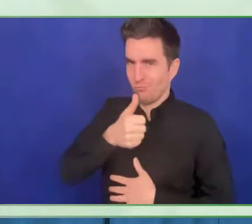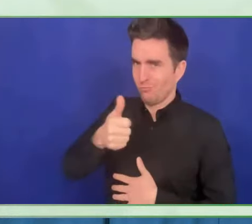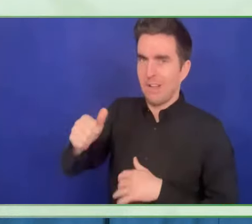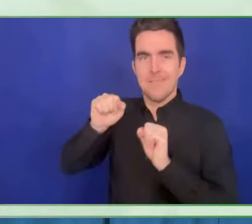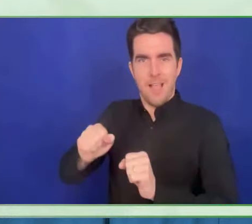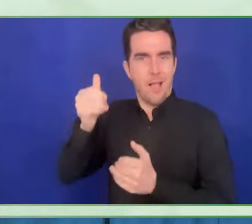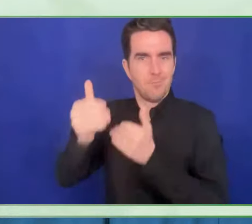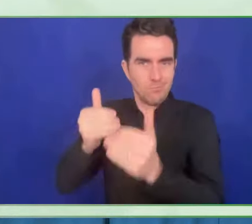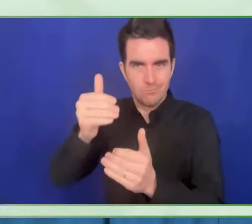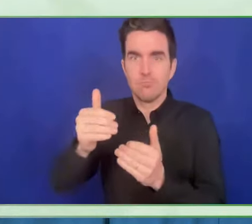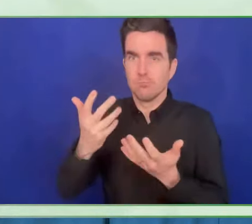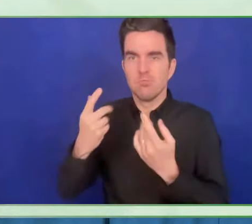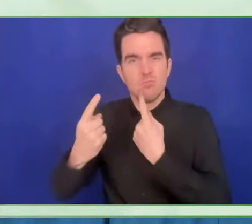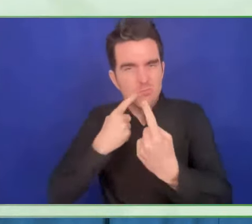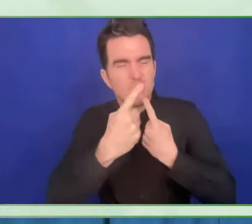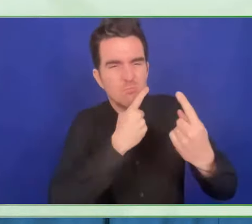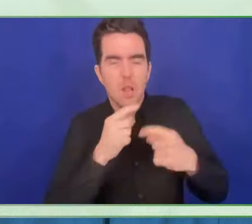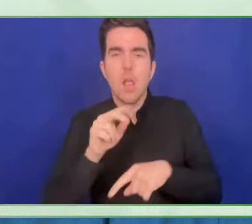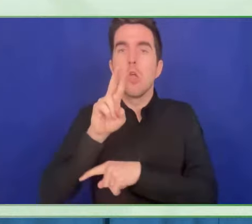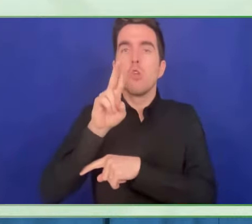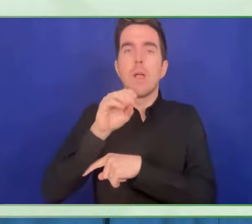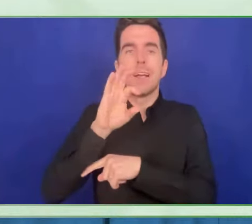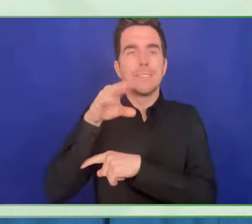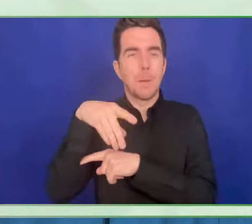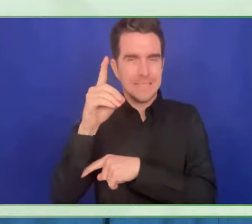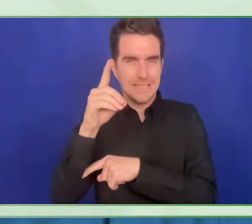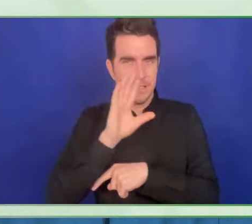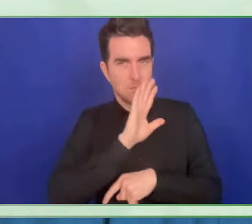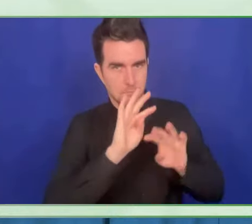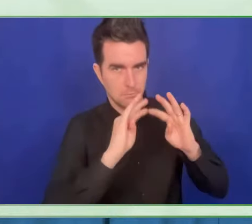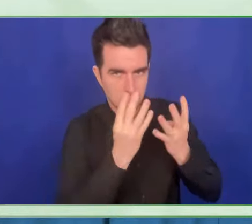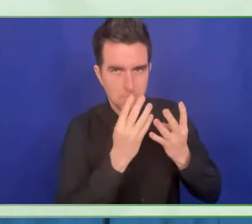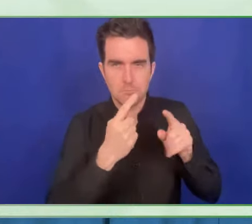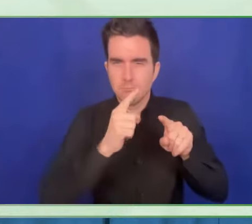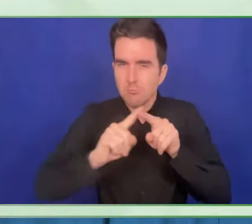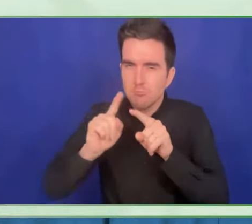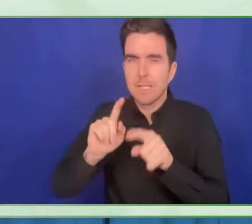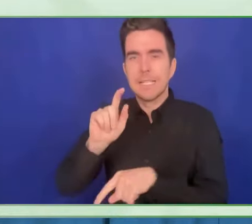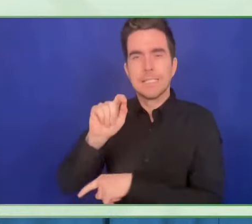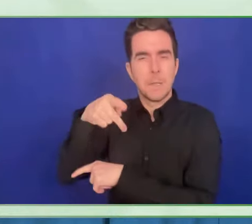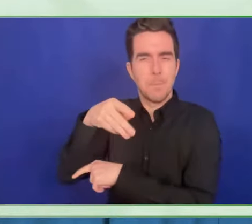see how we move from institutions to community-based living, how we